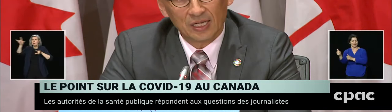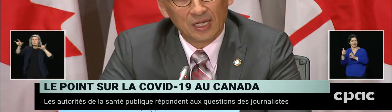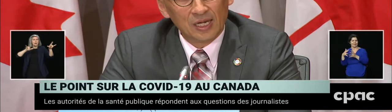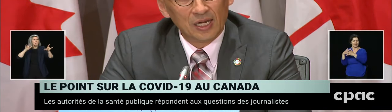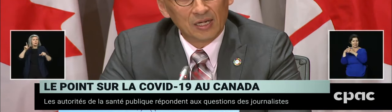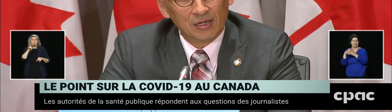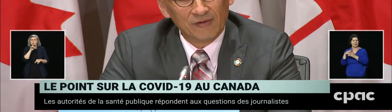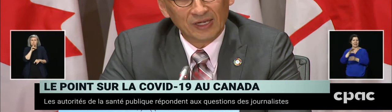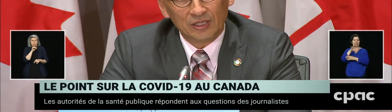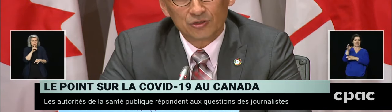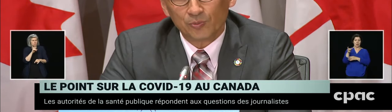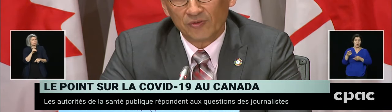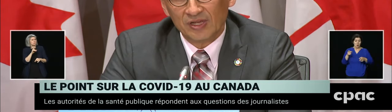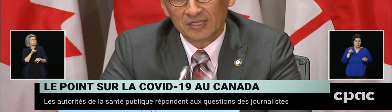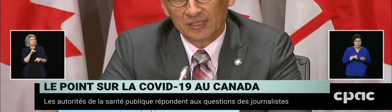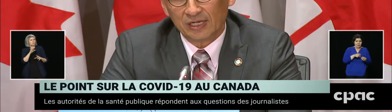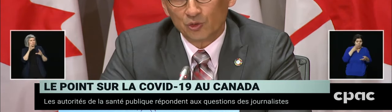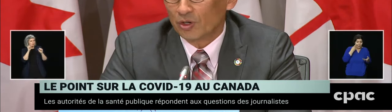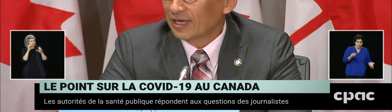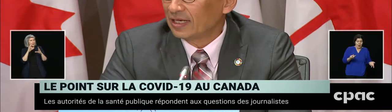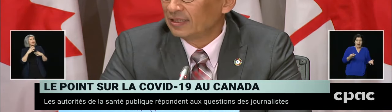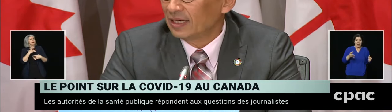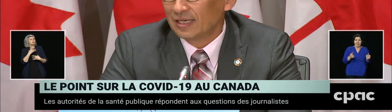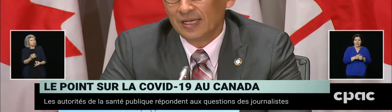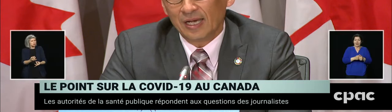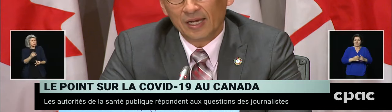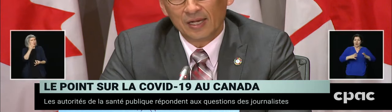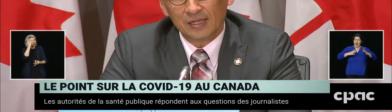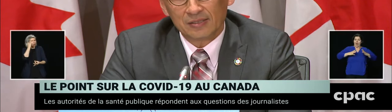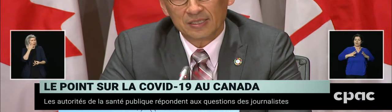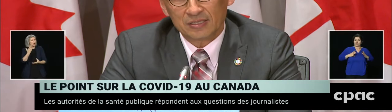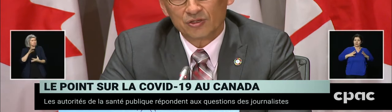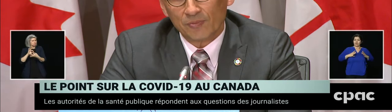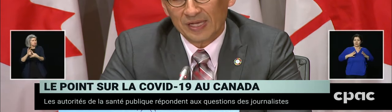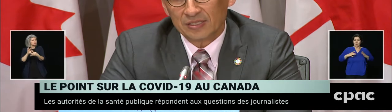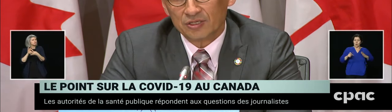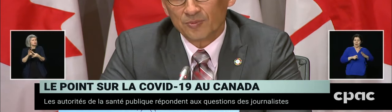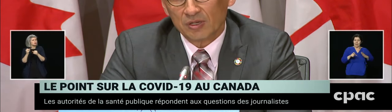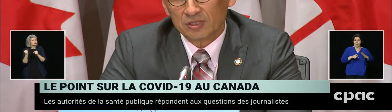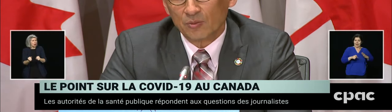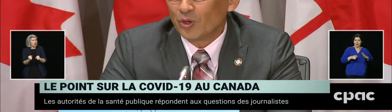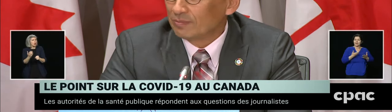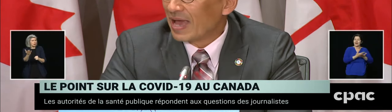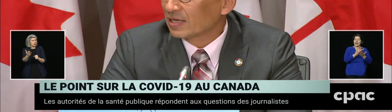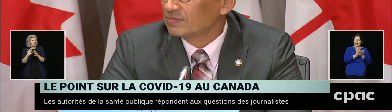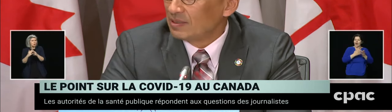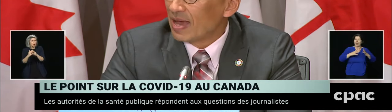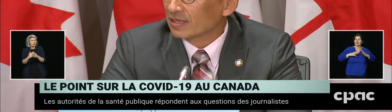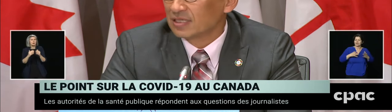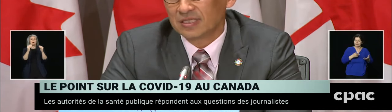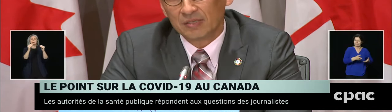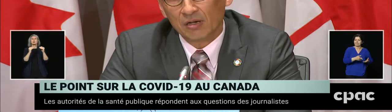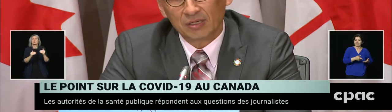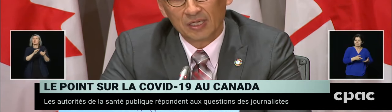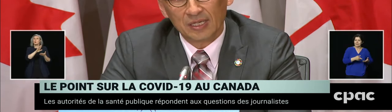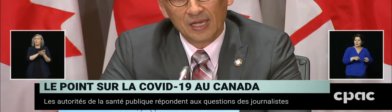EXTERIOR STRONG RELATIONSHIPS WITH AMERICANS, AND ALSO WITH THE ISSUE OF THE SCHOOL BREAKS